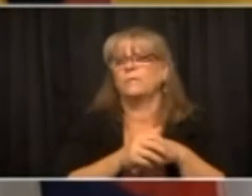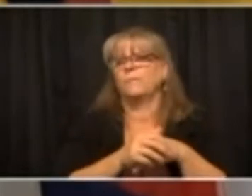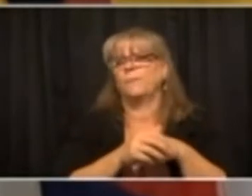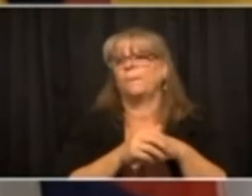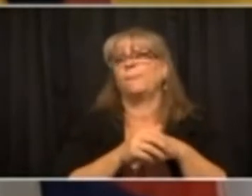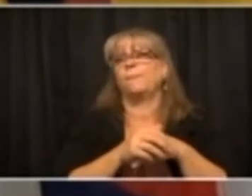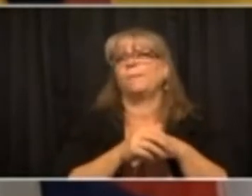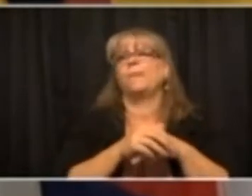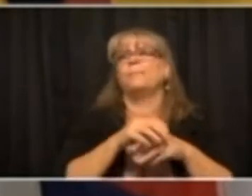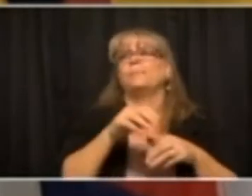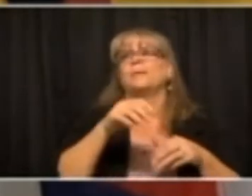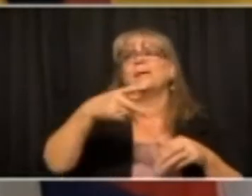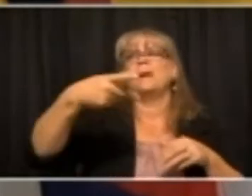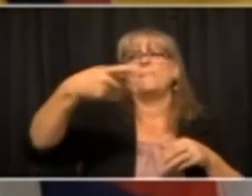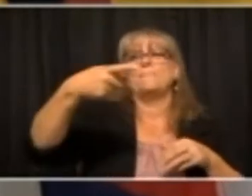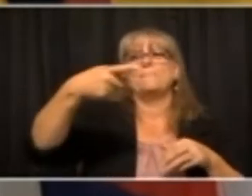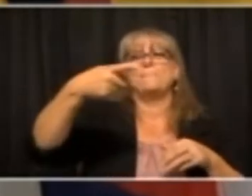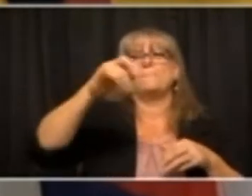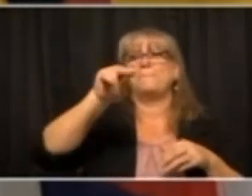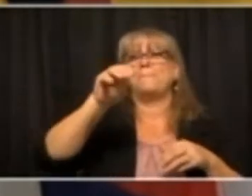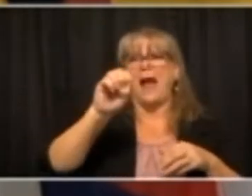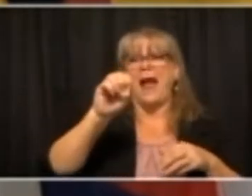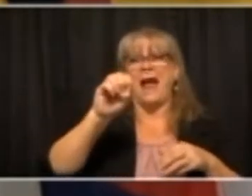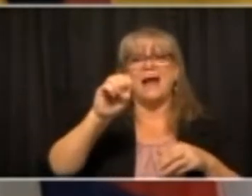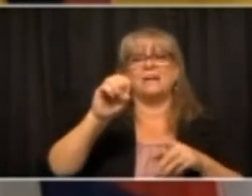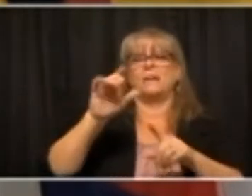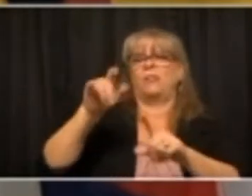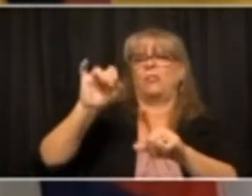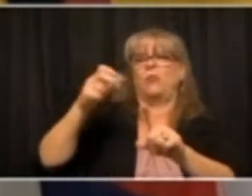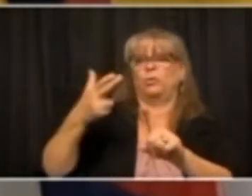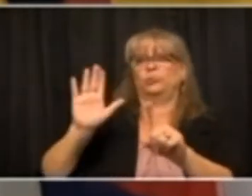some private some state cameron peak fire